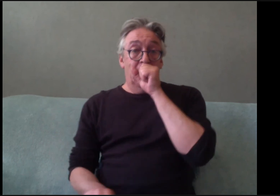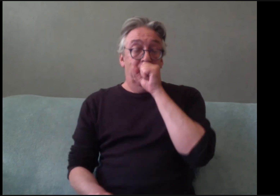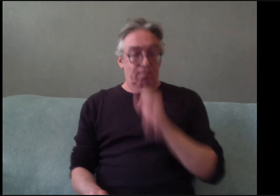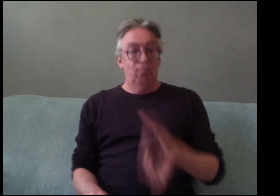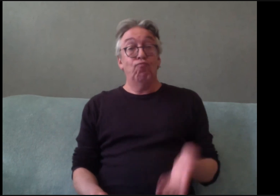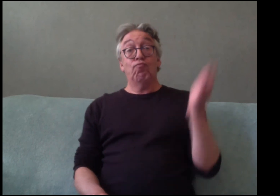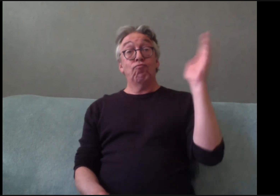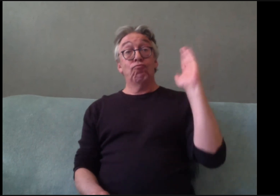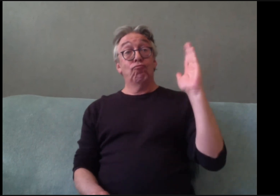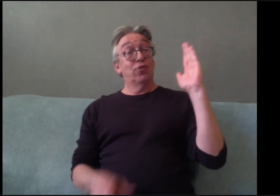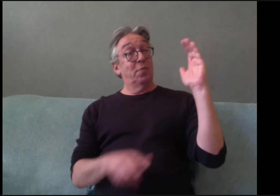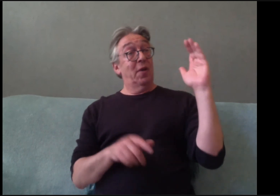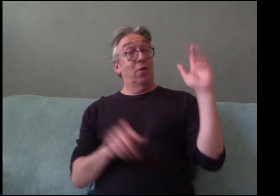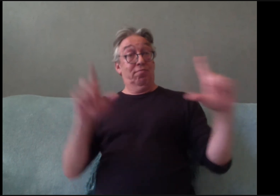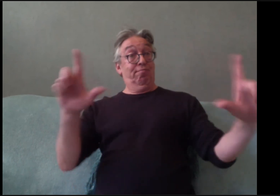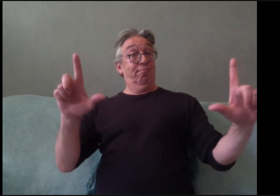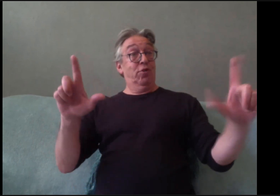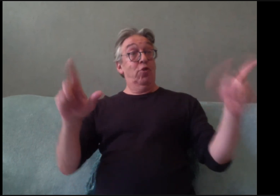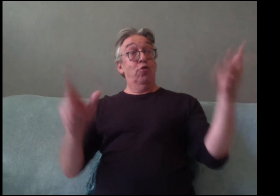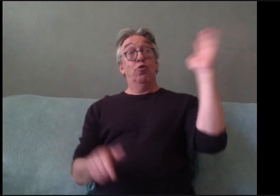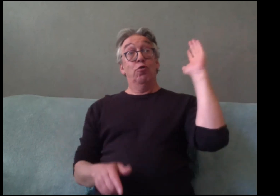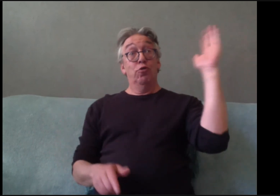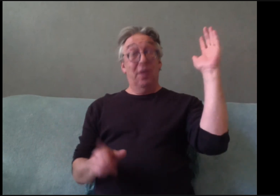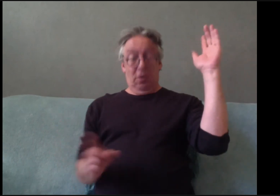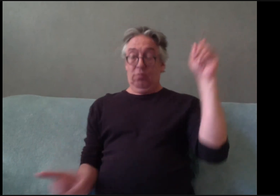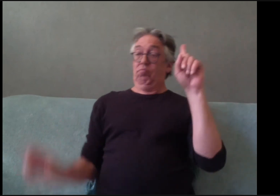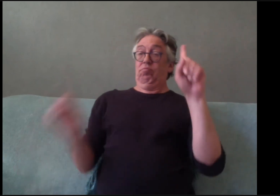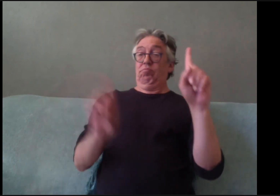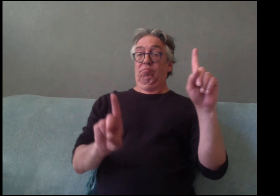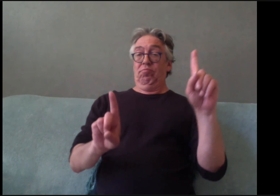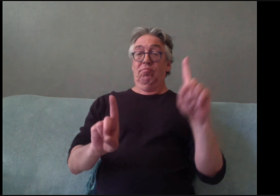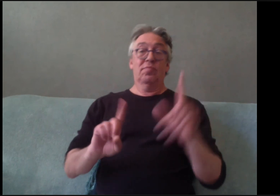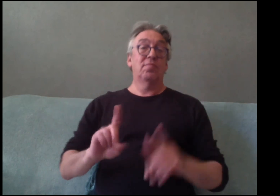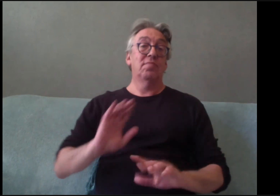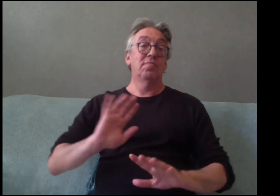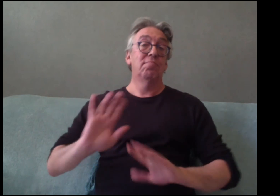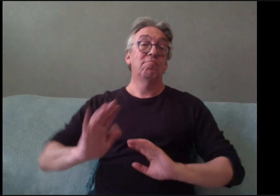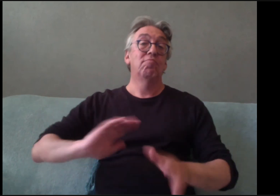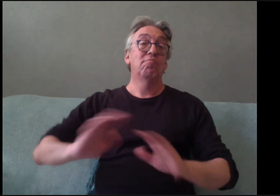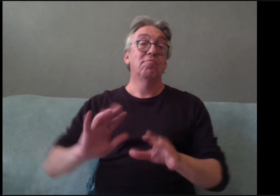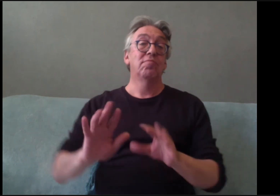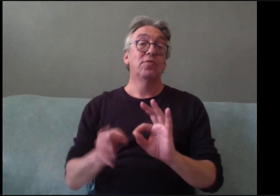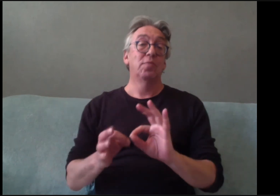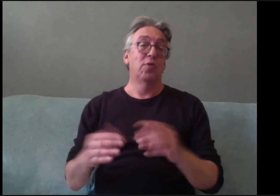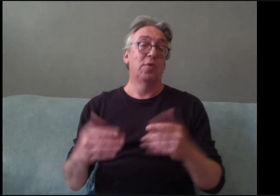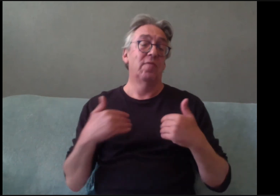when it's an official... move or...